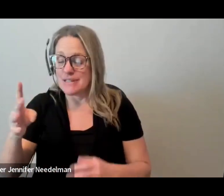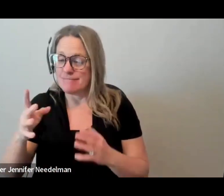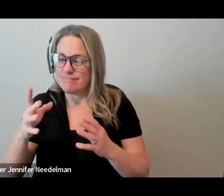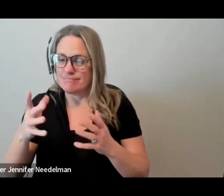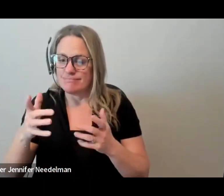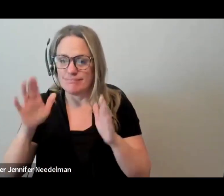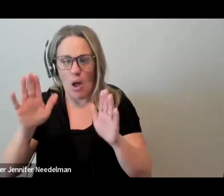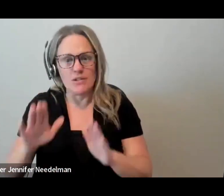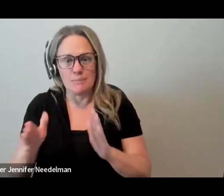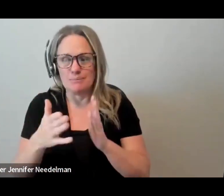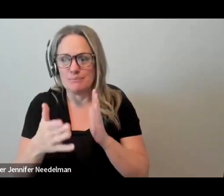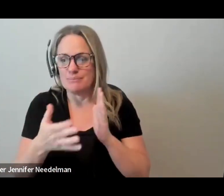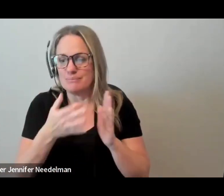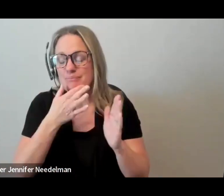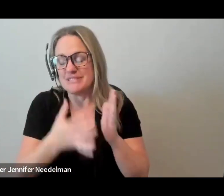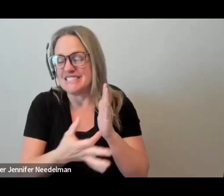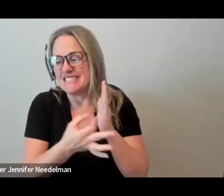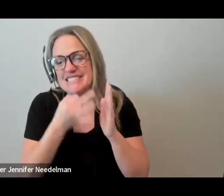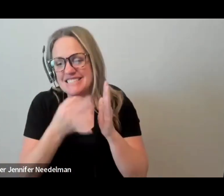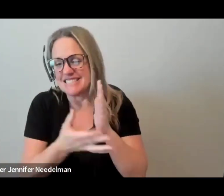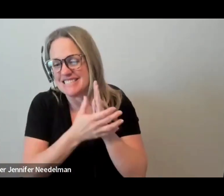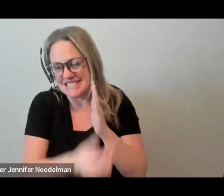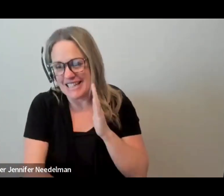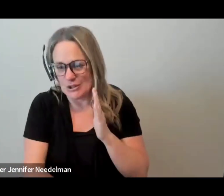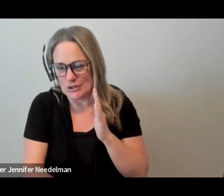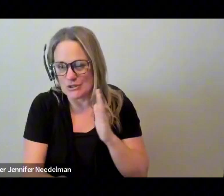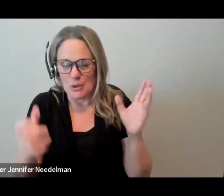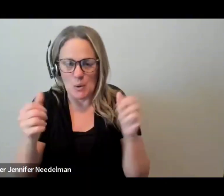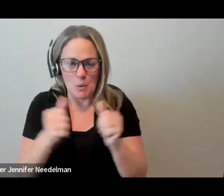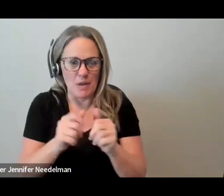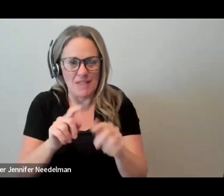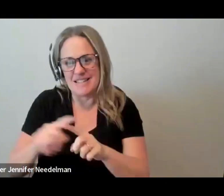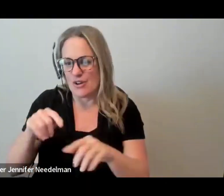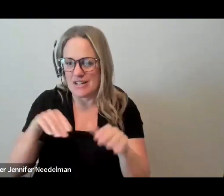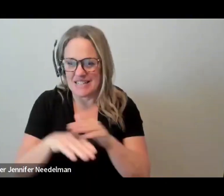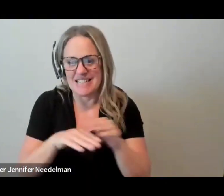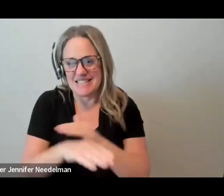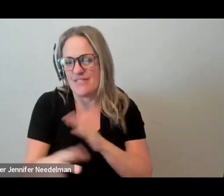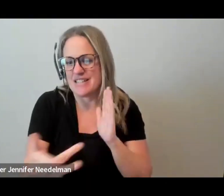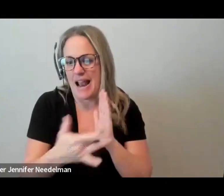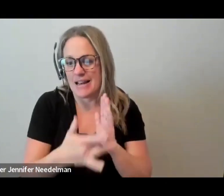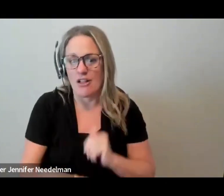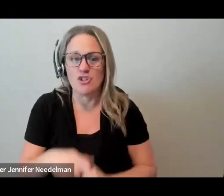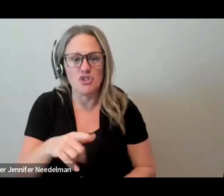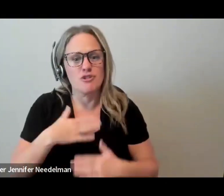development, UX research, and assistive technologies. She's passionate about collaborating with others